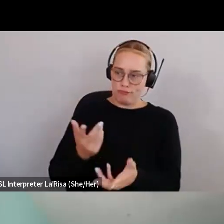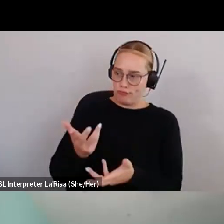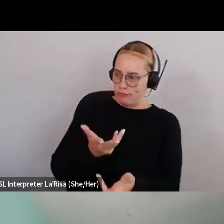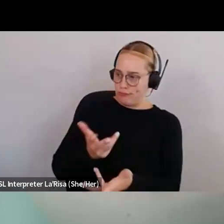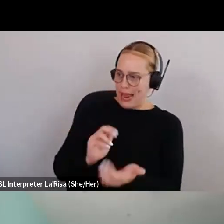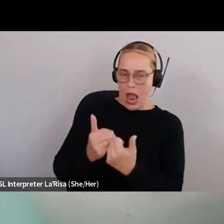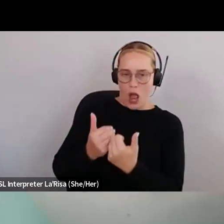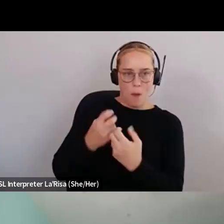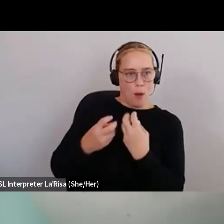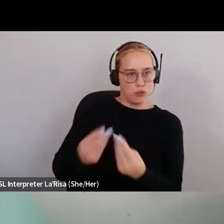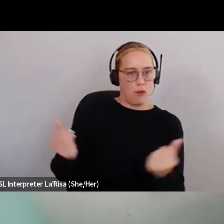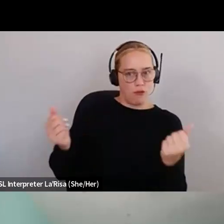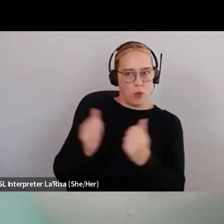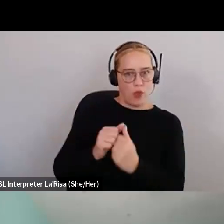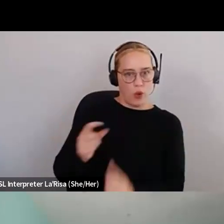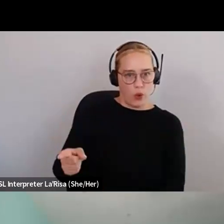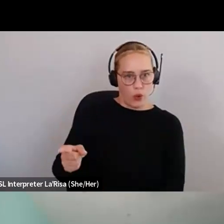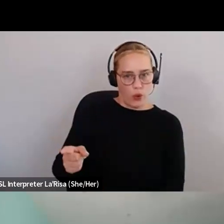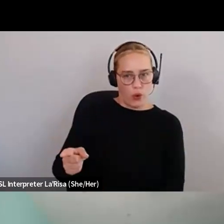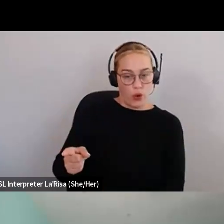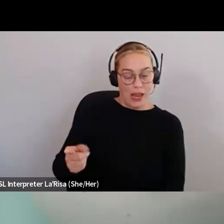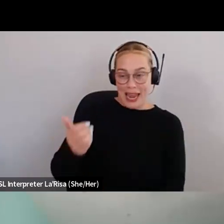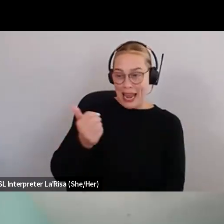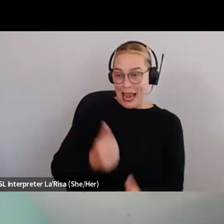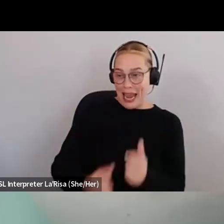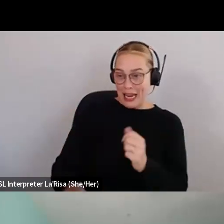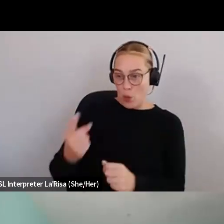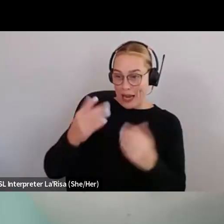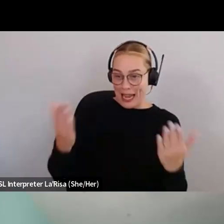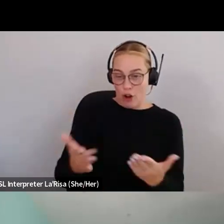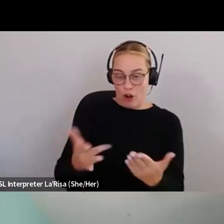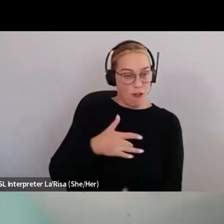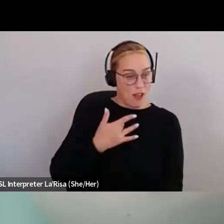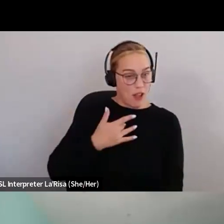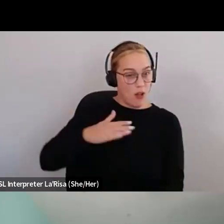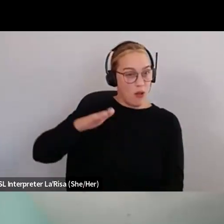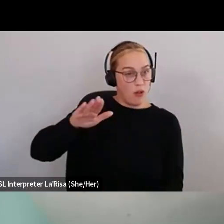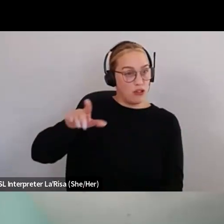to ask. Perhaps, this is her first job having to do with his job. We have any suggestions of what accommodations we could suggest if we were her